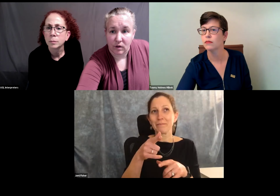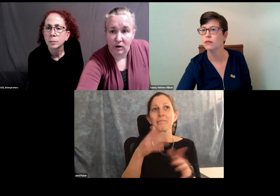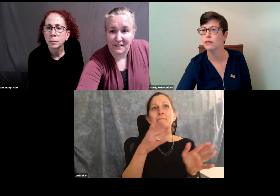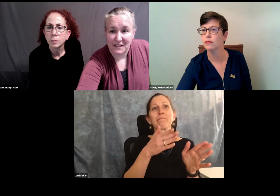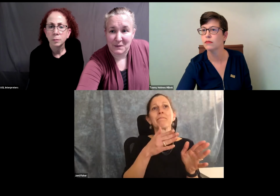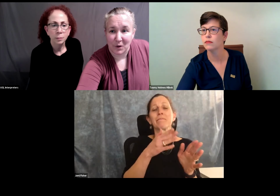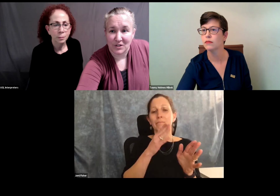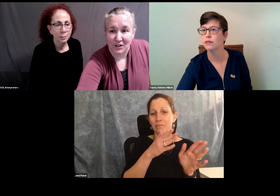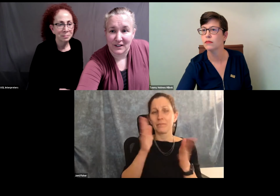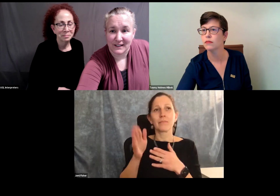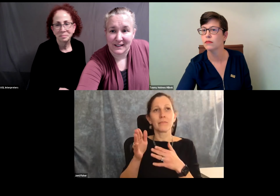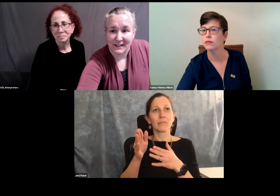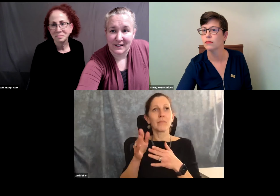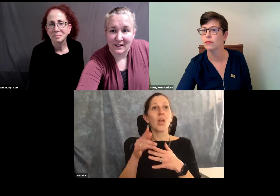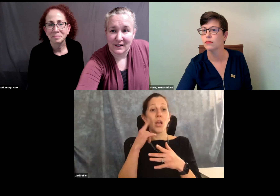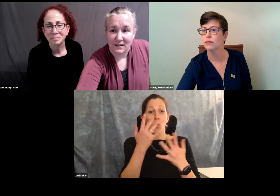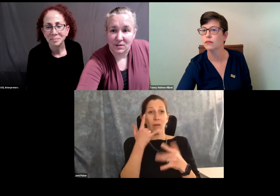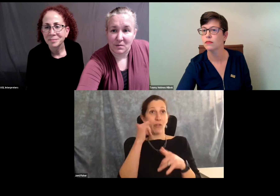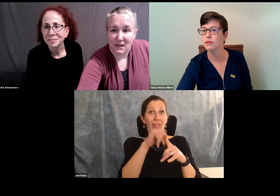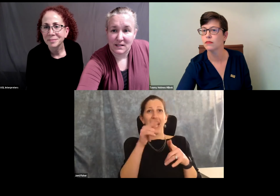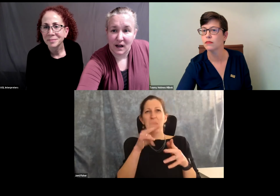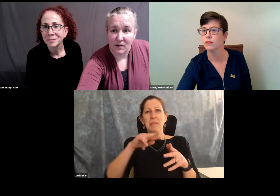Okay that's being worked on currently so in the meantime,